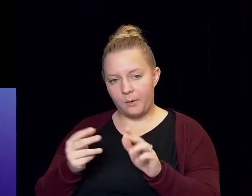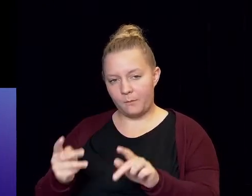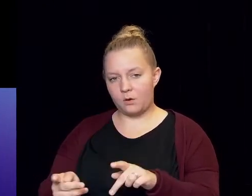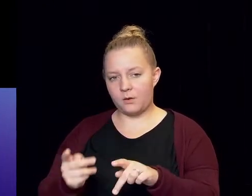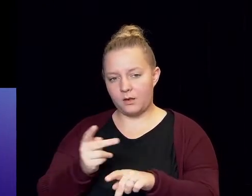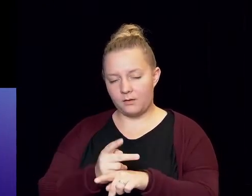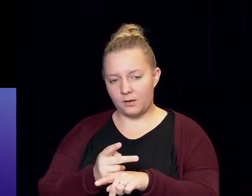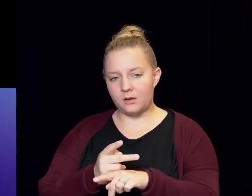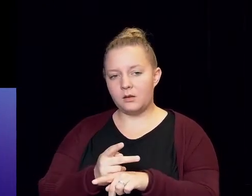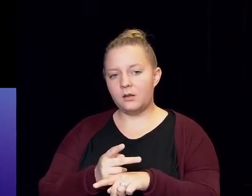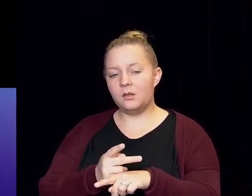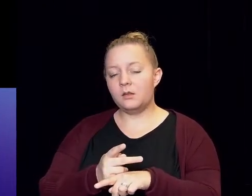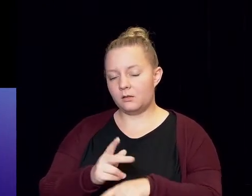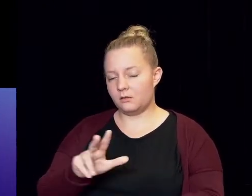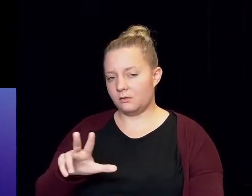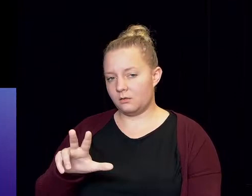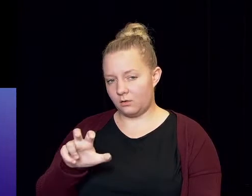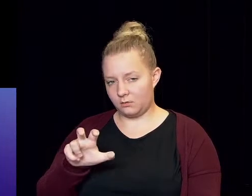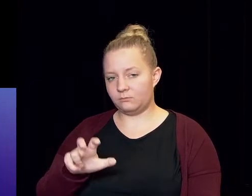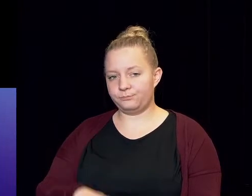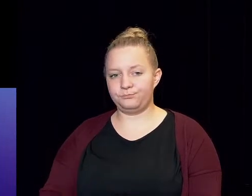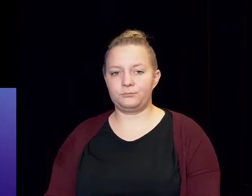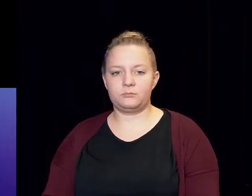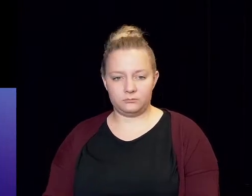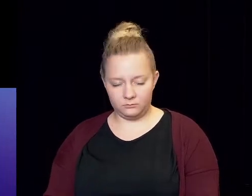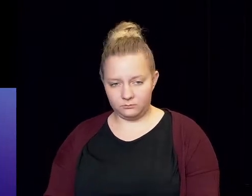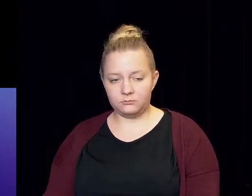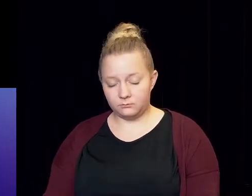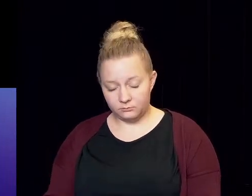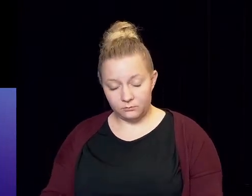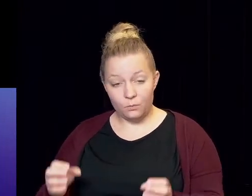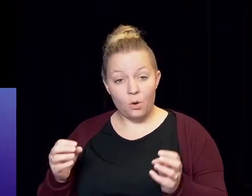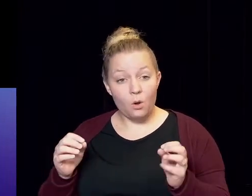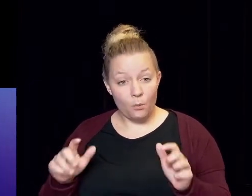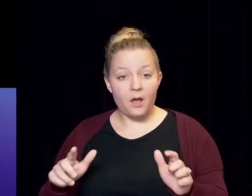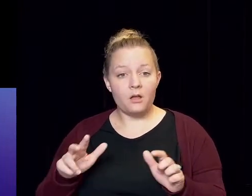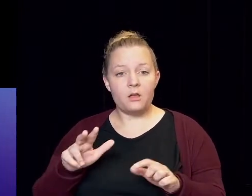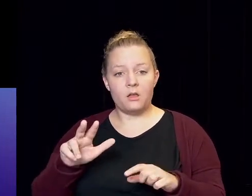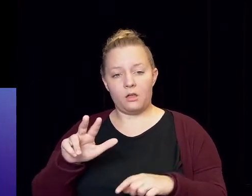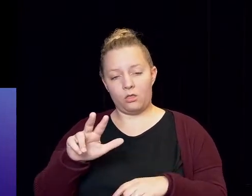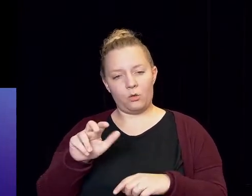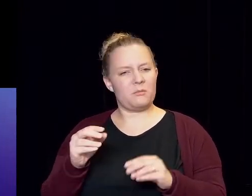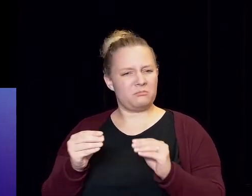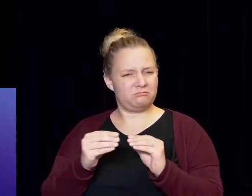then, we're doing it times 300. Well 300, to make it a fraction so I could actually